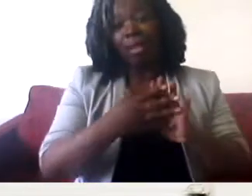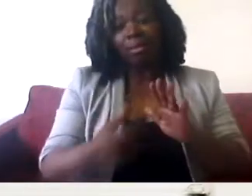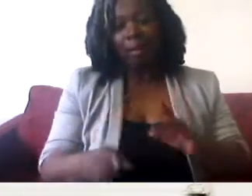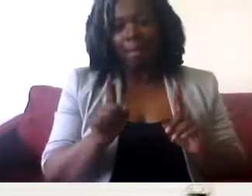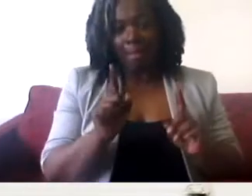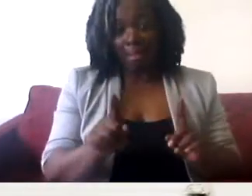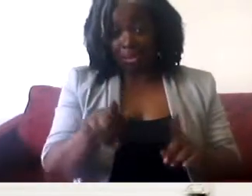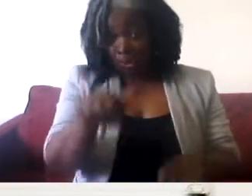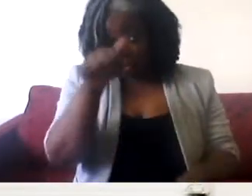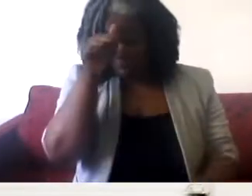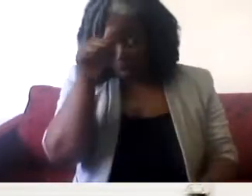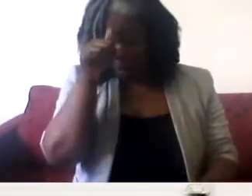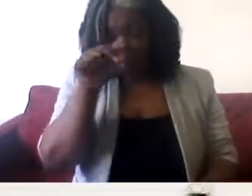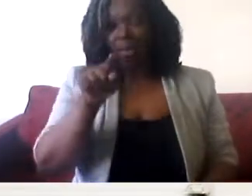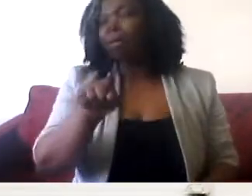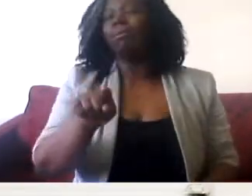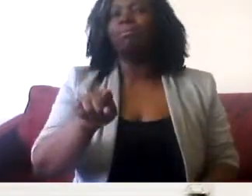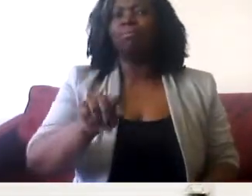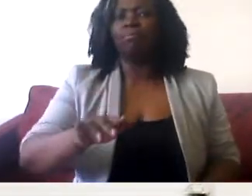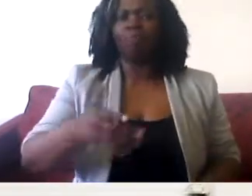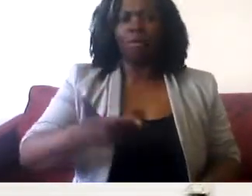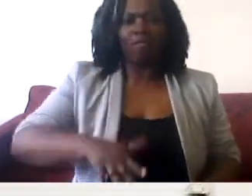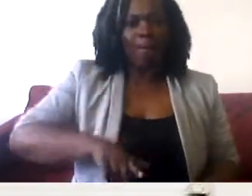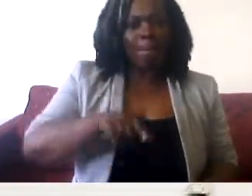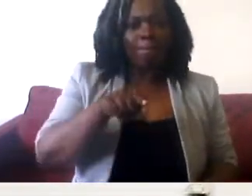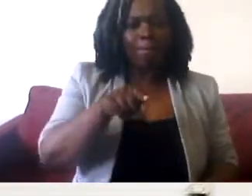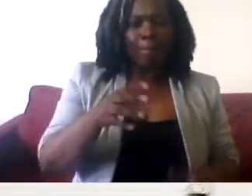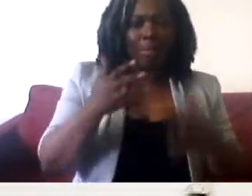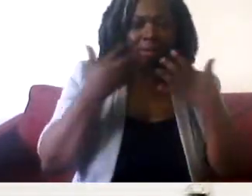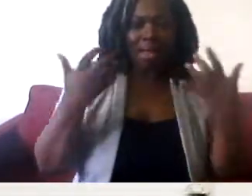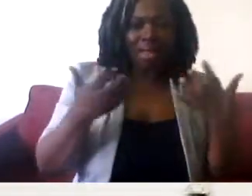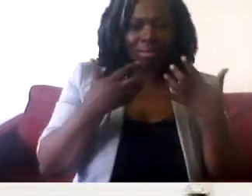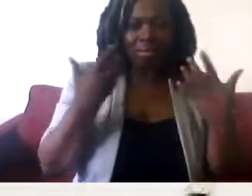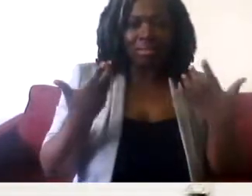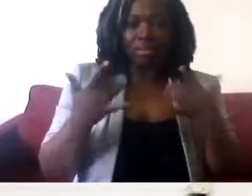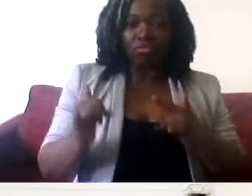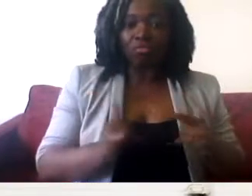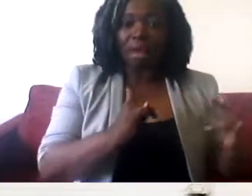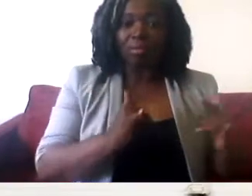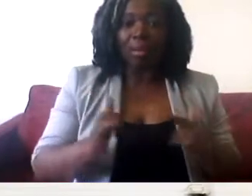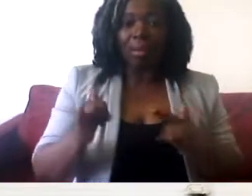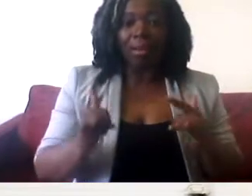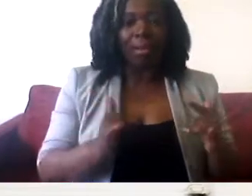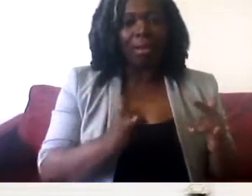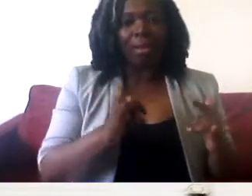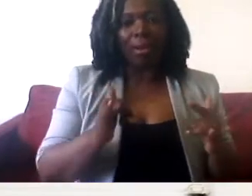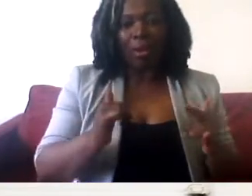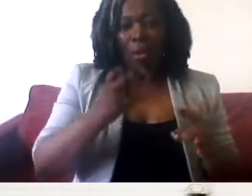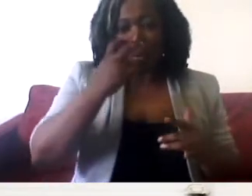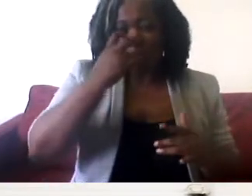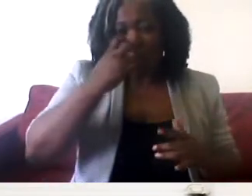did you know that the origins of Cat's